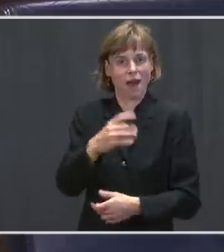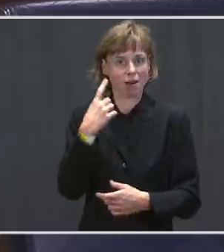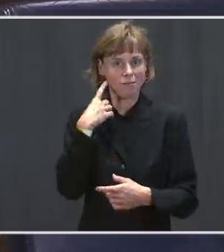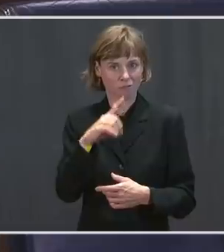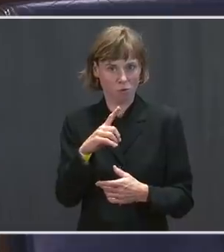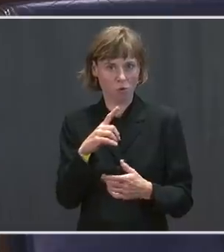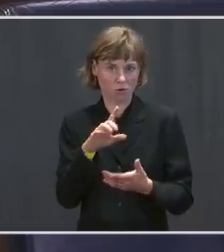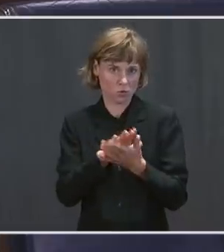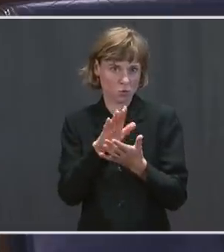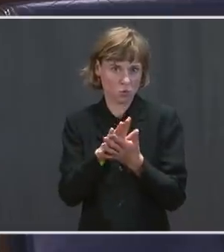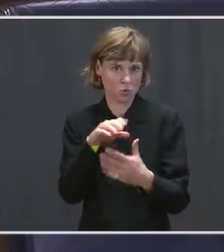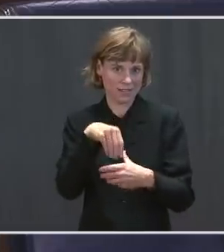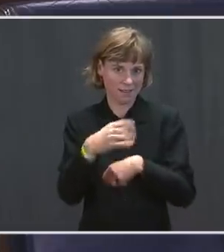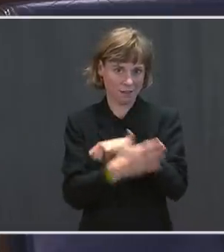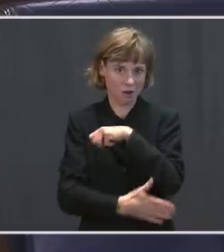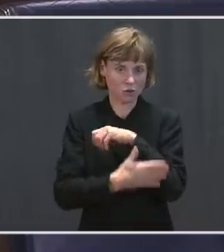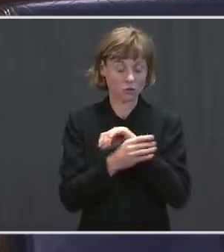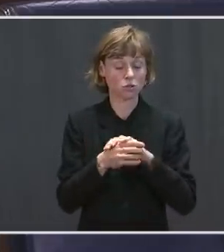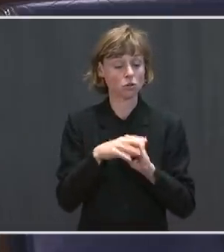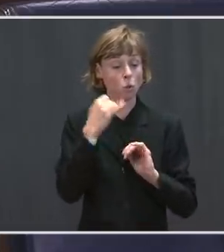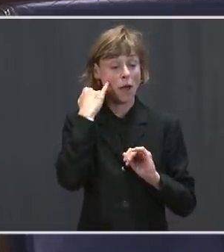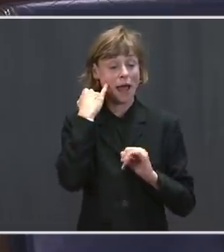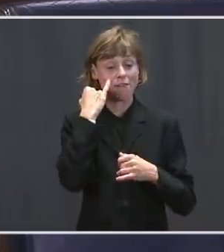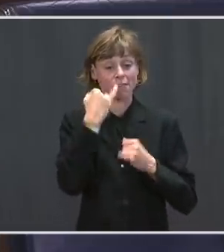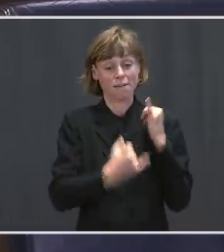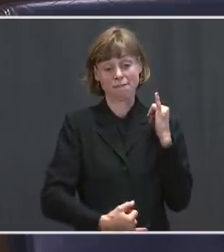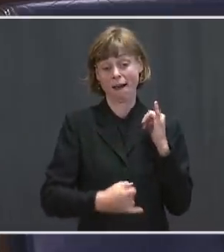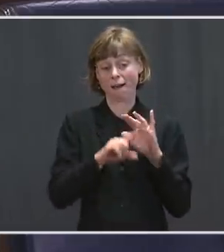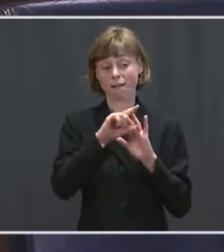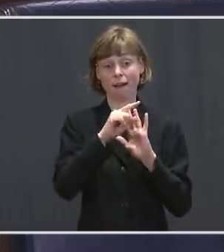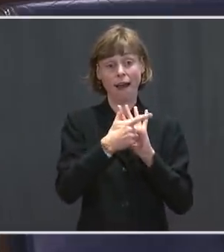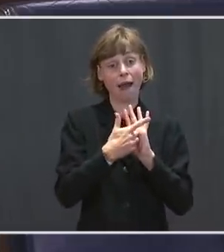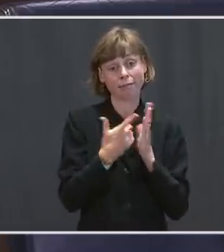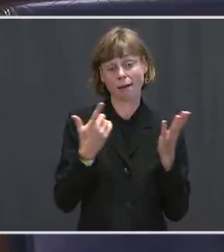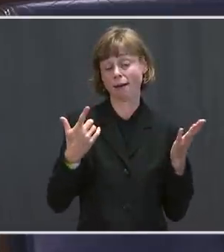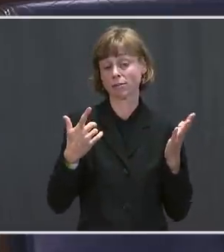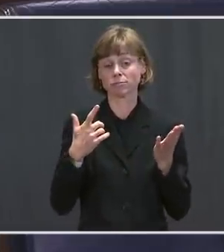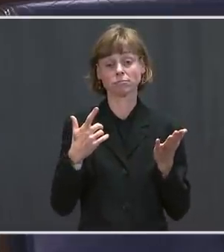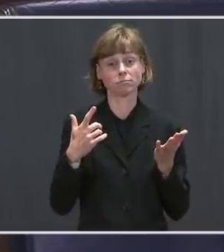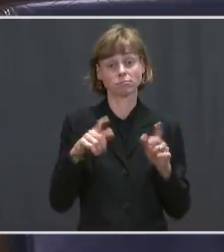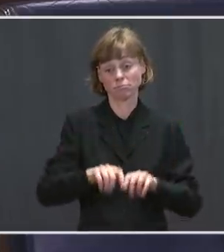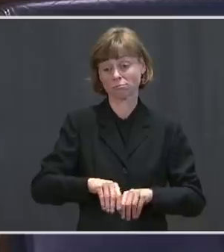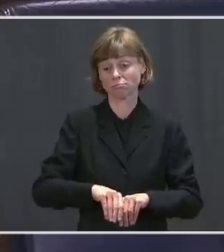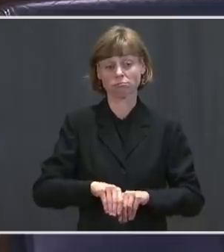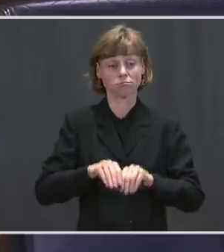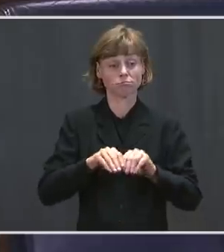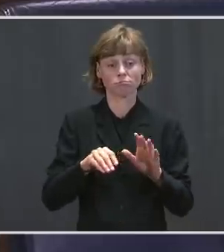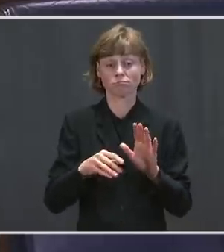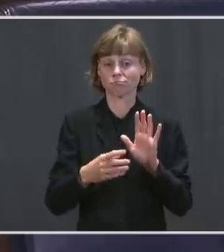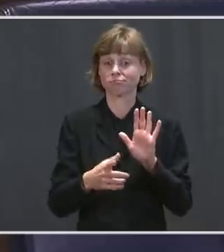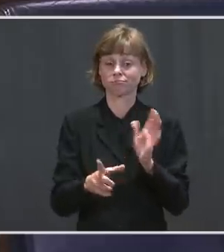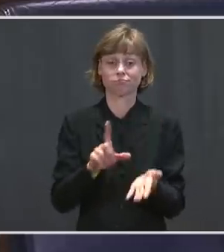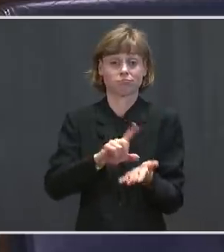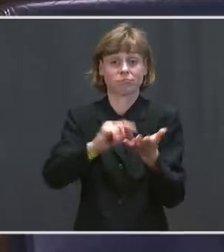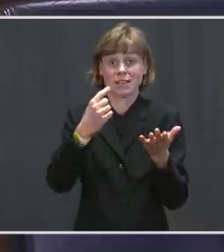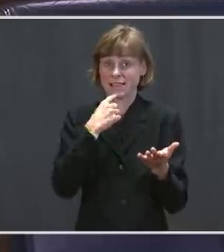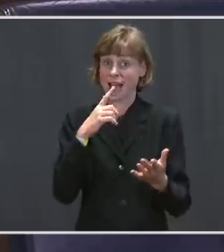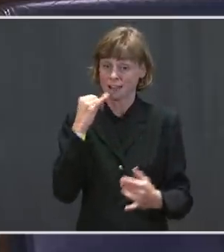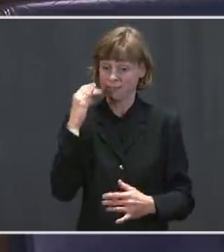and it says that it is fine for schools to reopen without vaccinating teachers, can you say now that that is what President Biden will support?